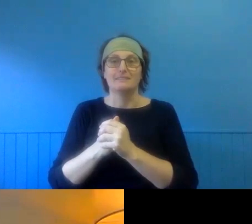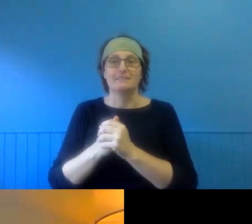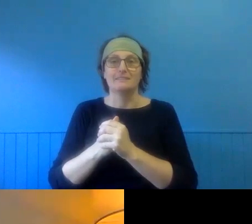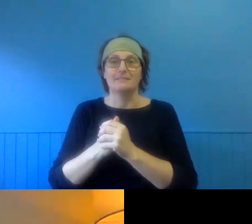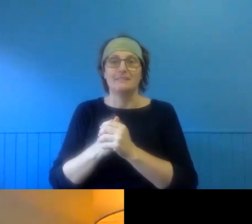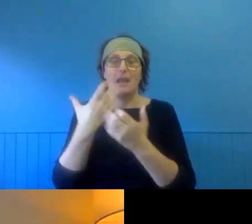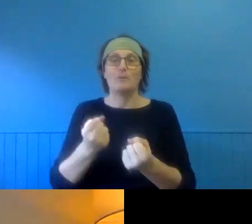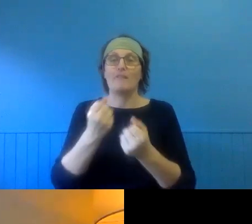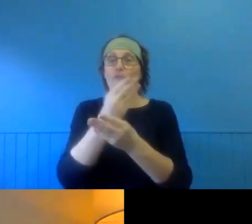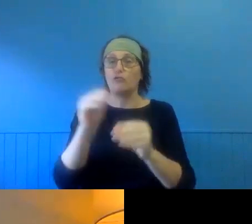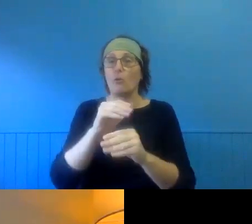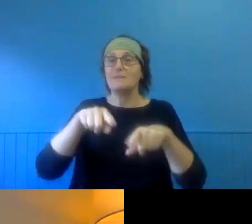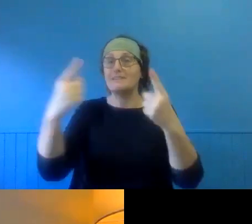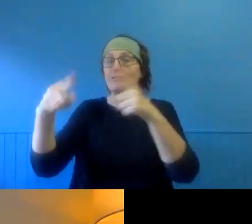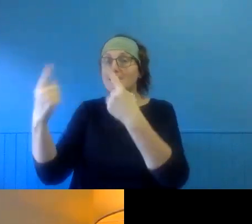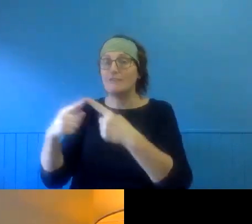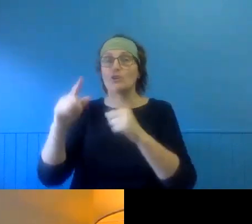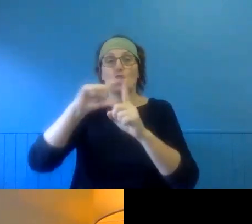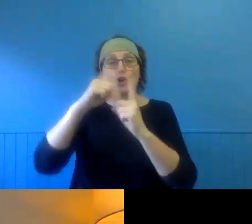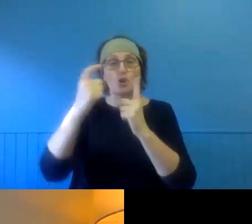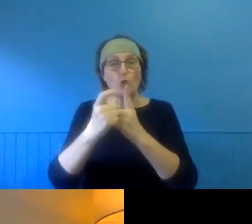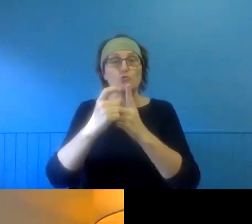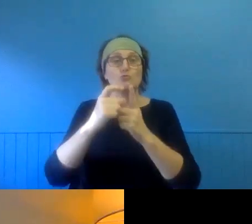and artists. Thank you everyone for being here today to have these